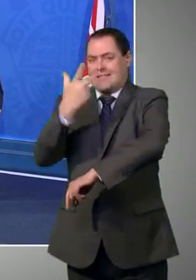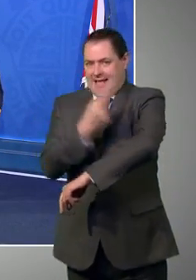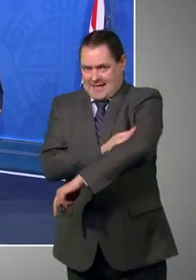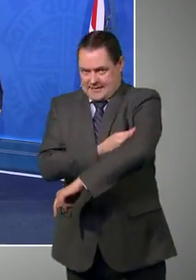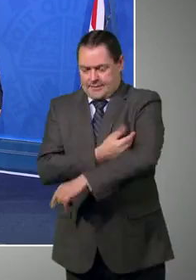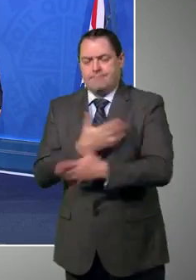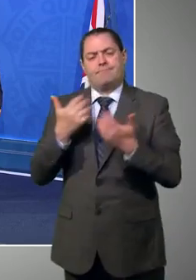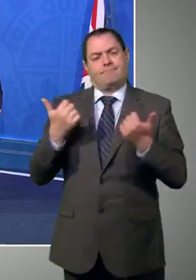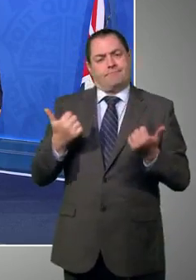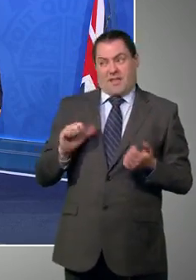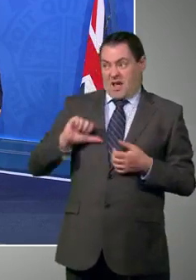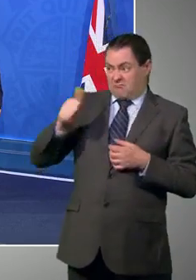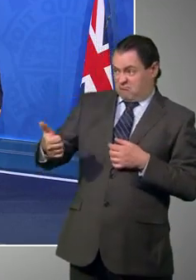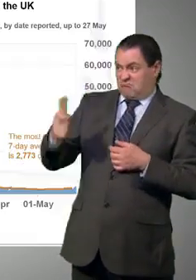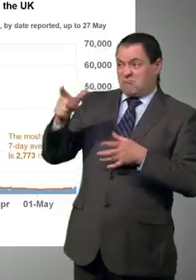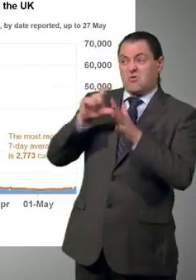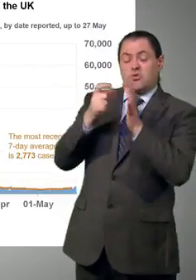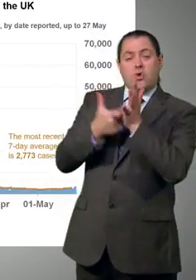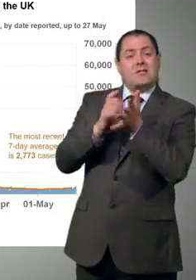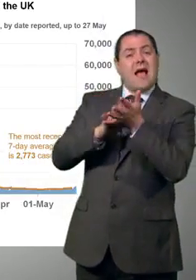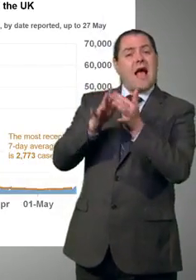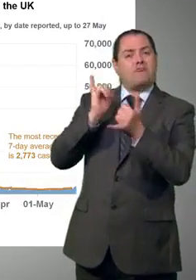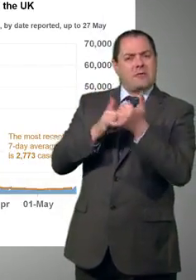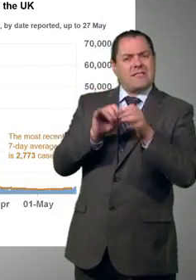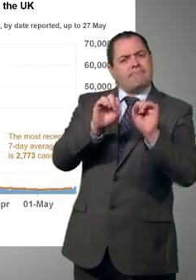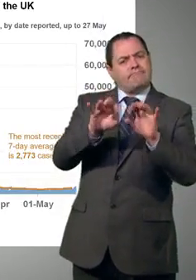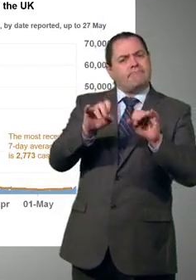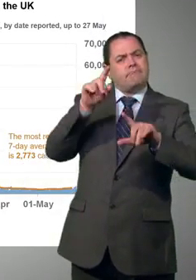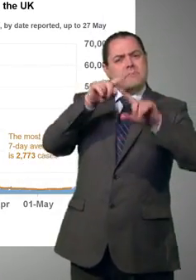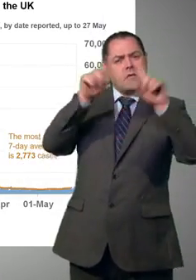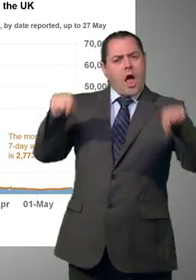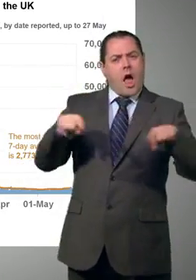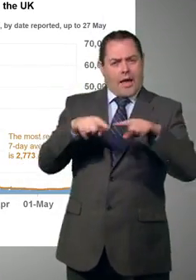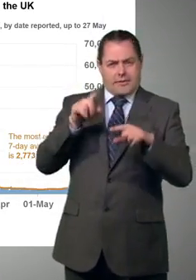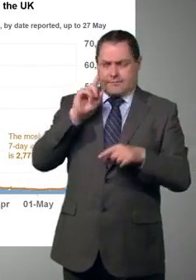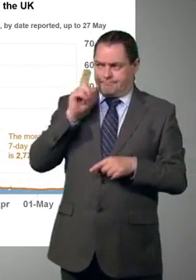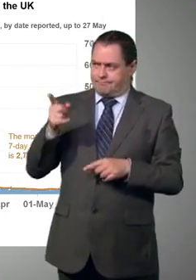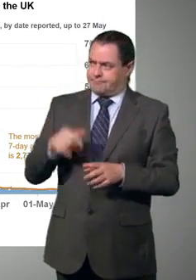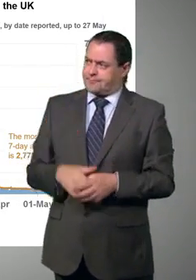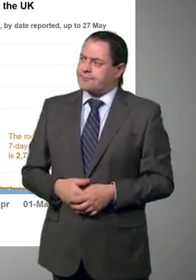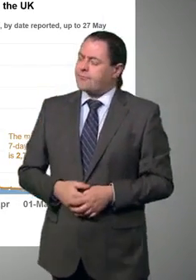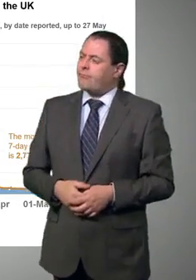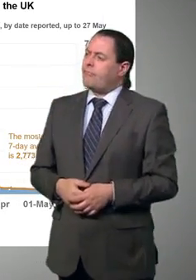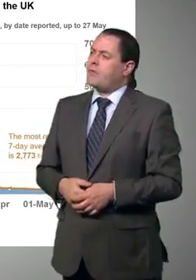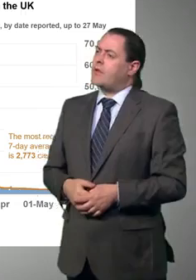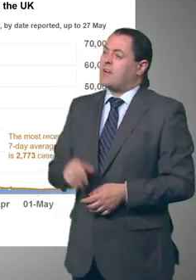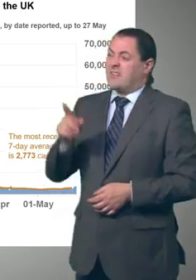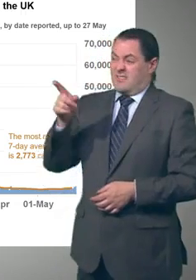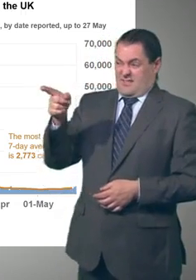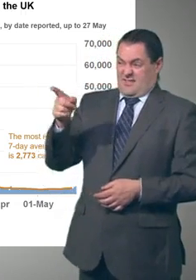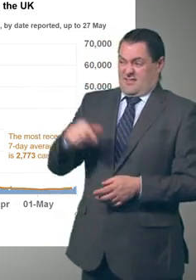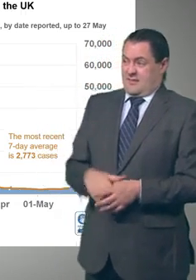state. Could I have the first slide please? so what we can